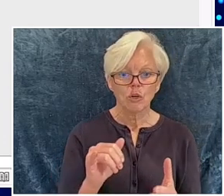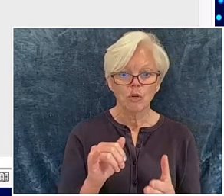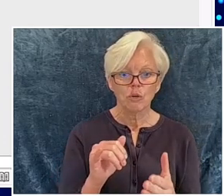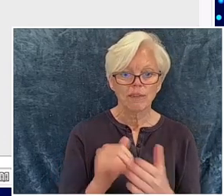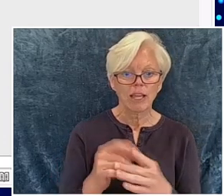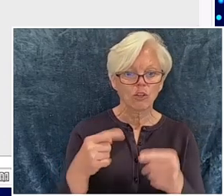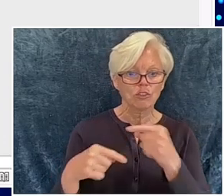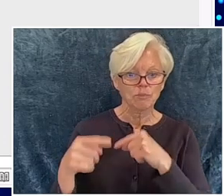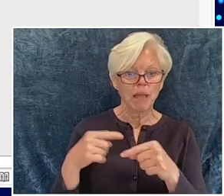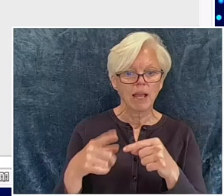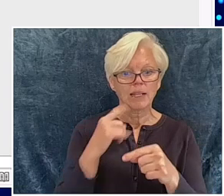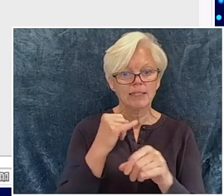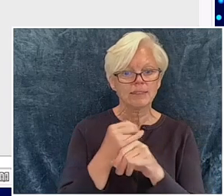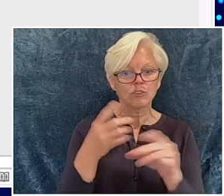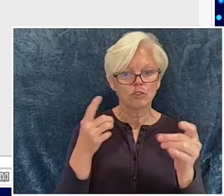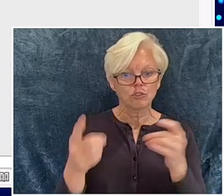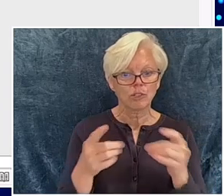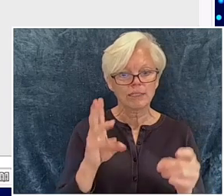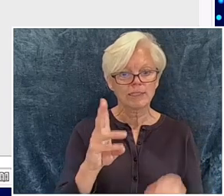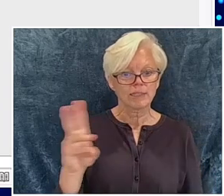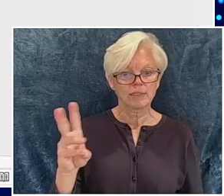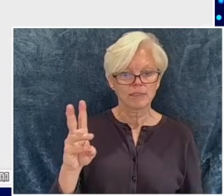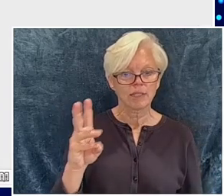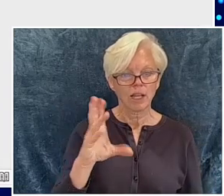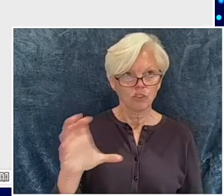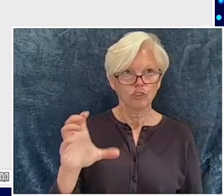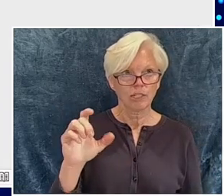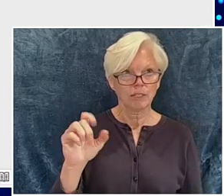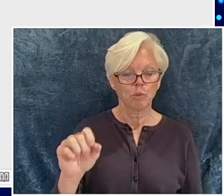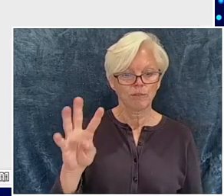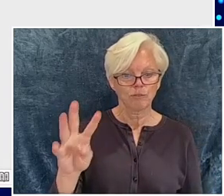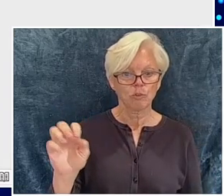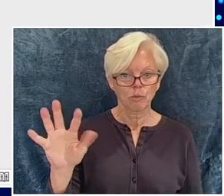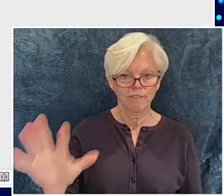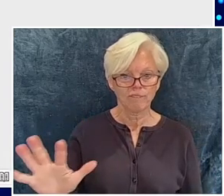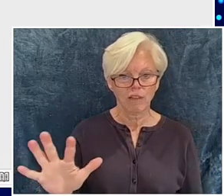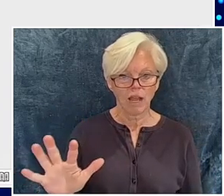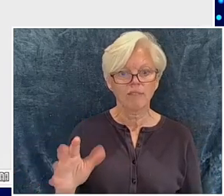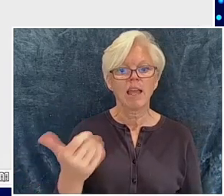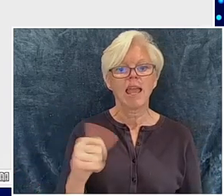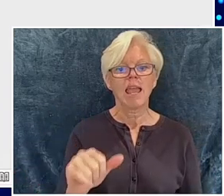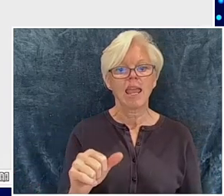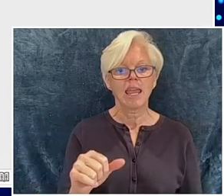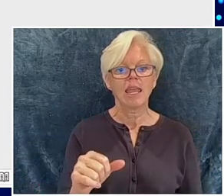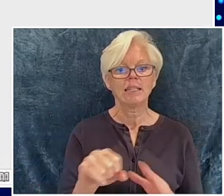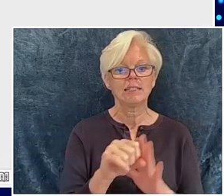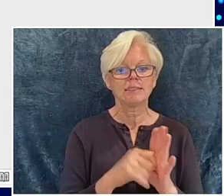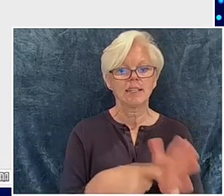state requires the institution to comply with any applicable state authorization or licensure requirements, and all applicable